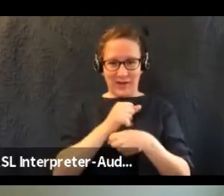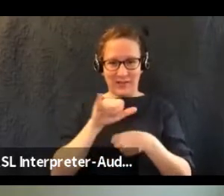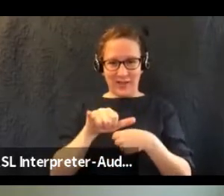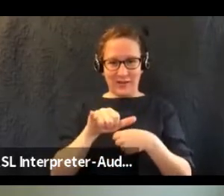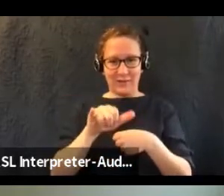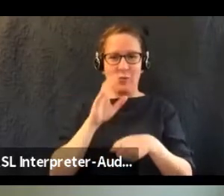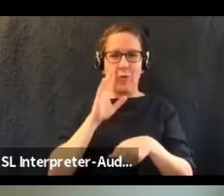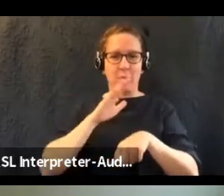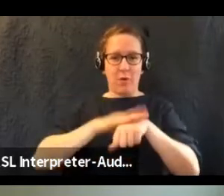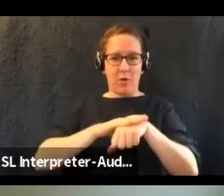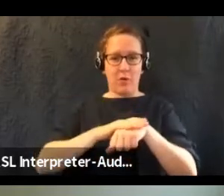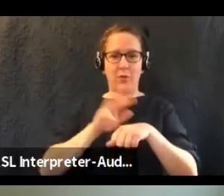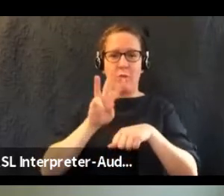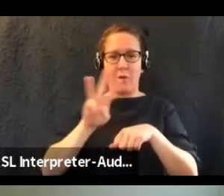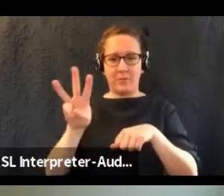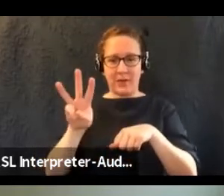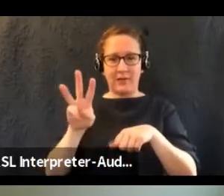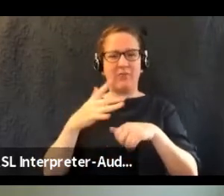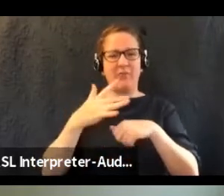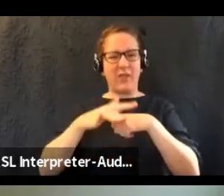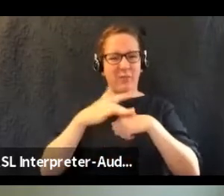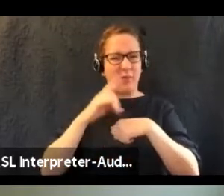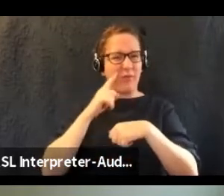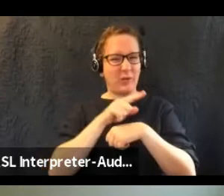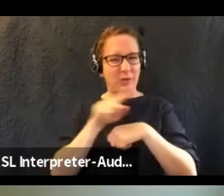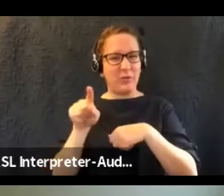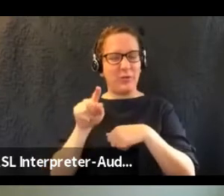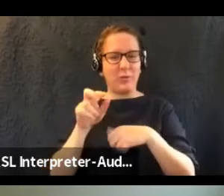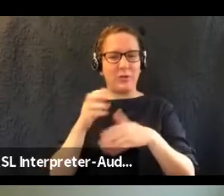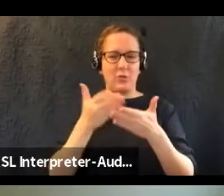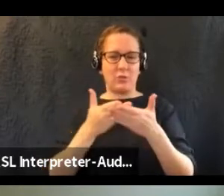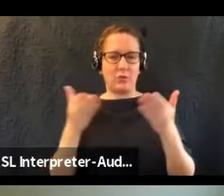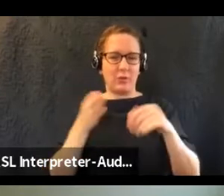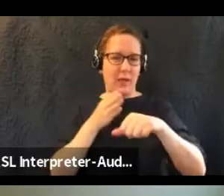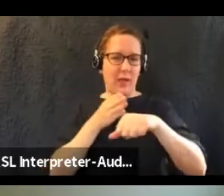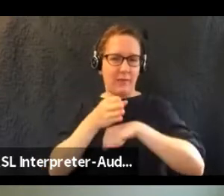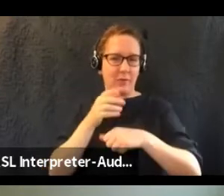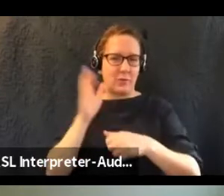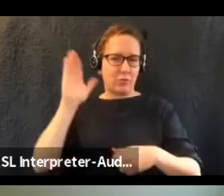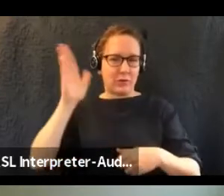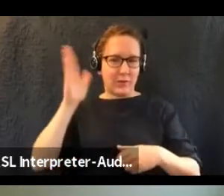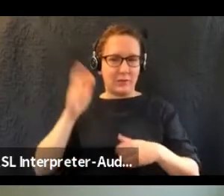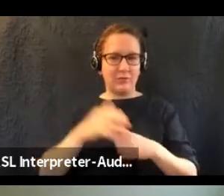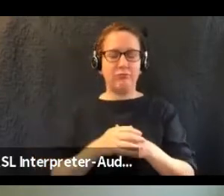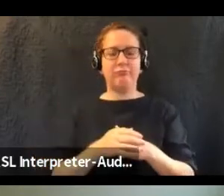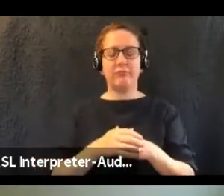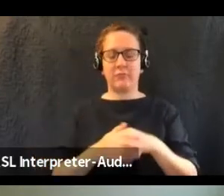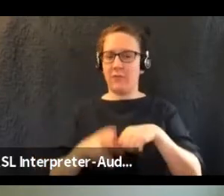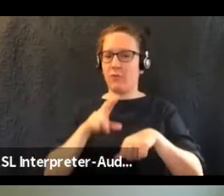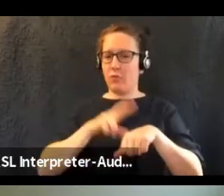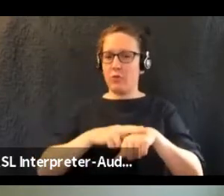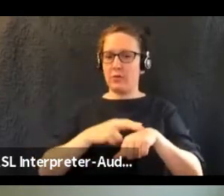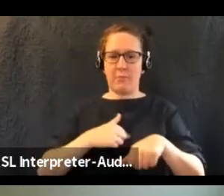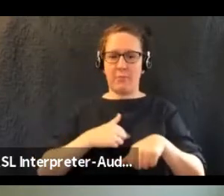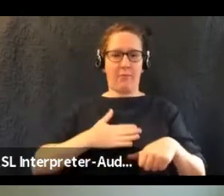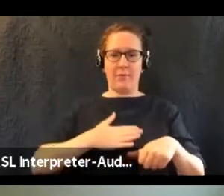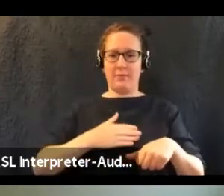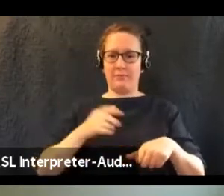website and available for you as a resource after this presentation. Of course, I'm happy to answer questions.